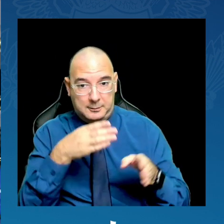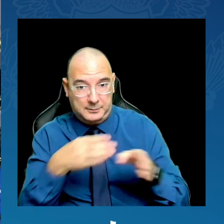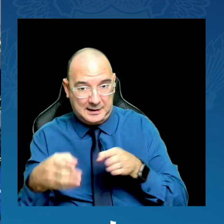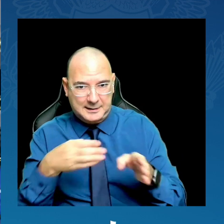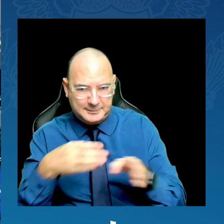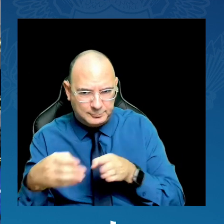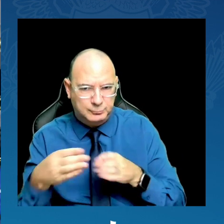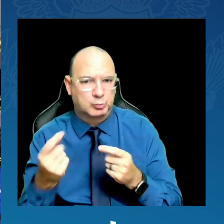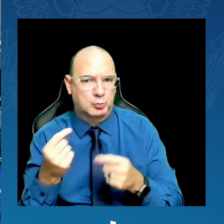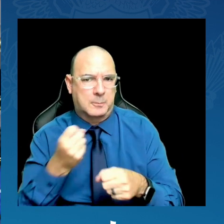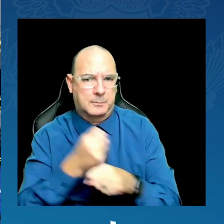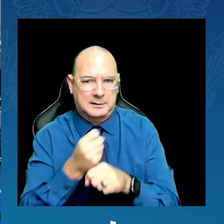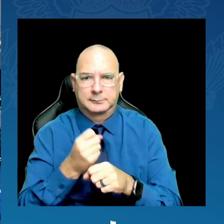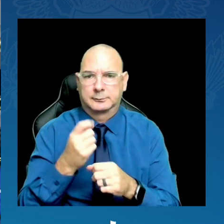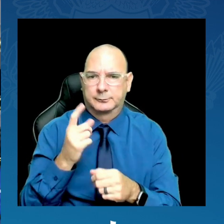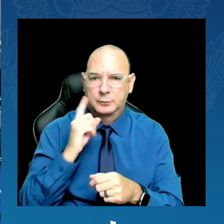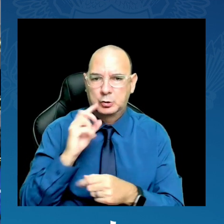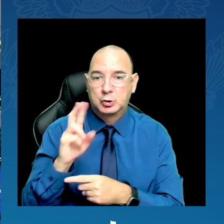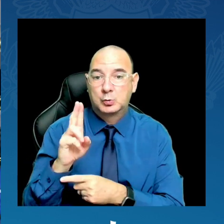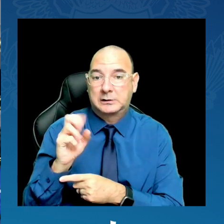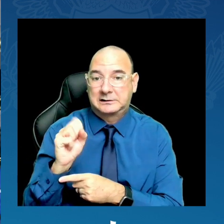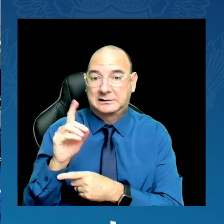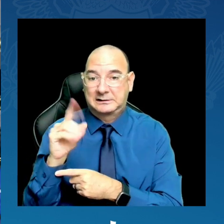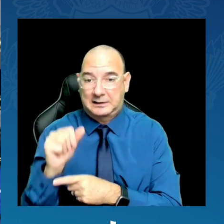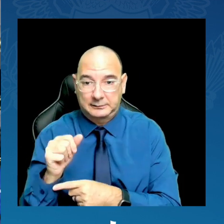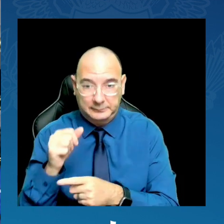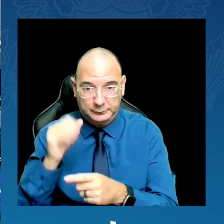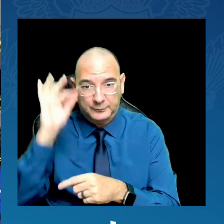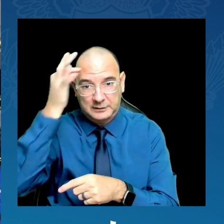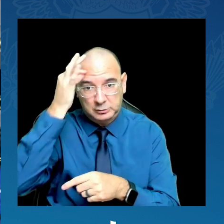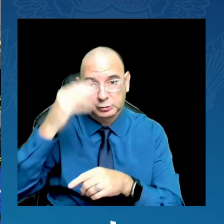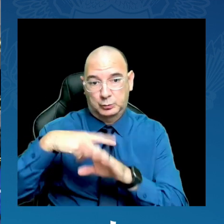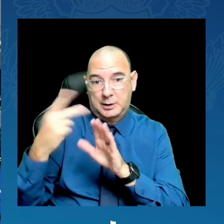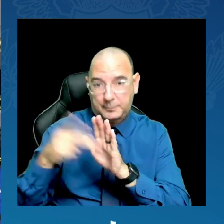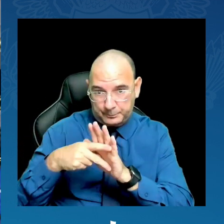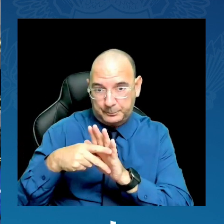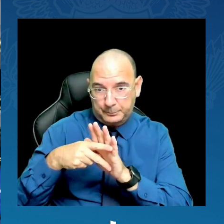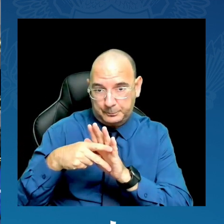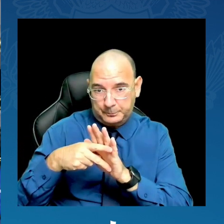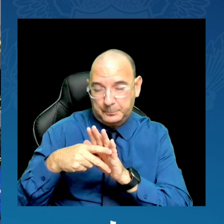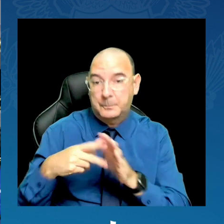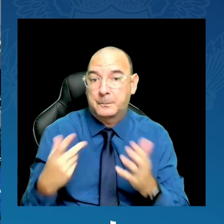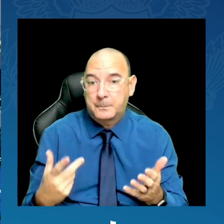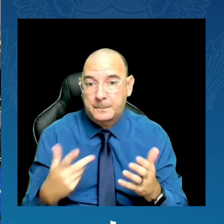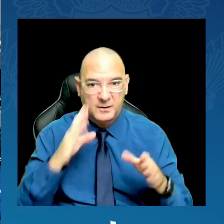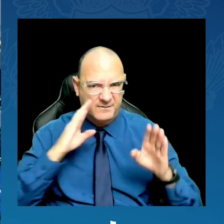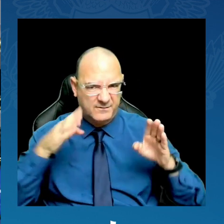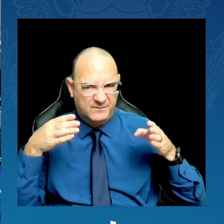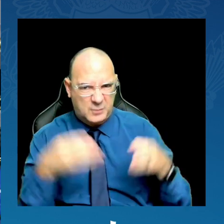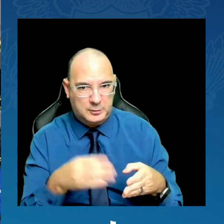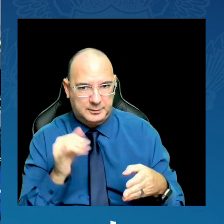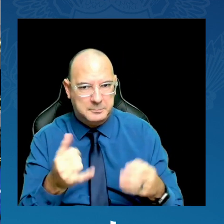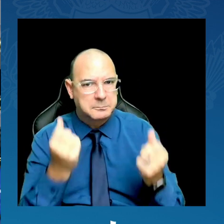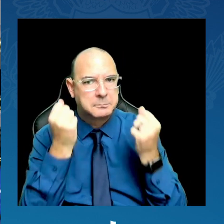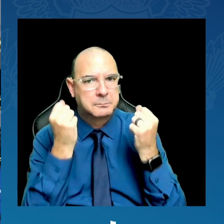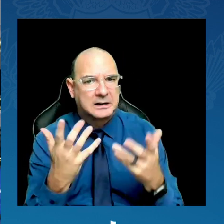which is a federal program that is really focused on a lot of the kind of work that we are talking about today.